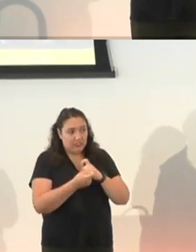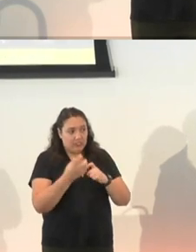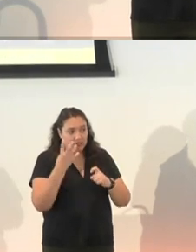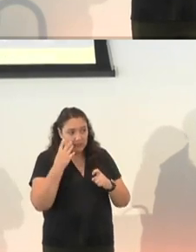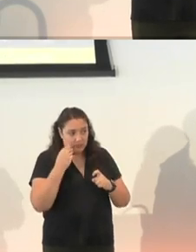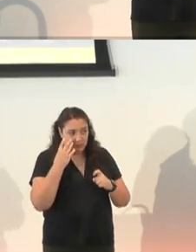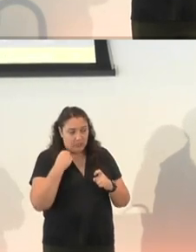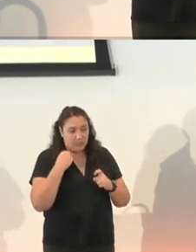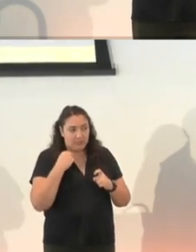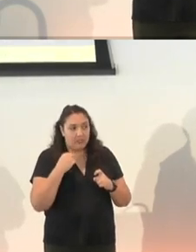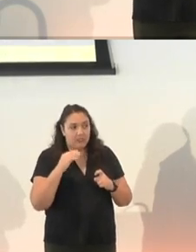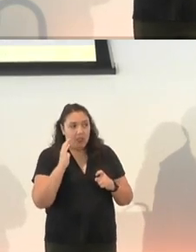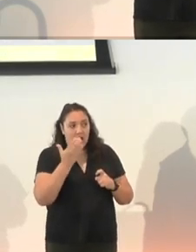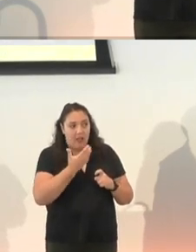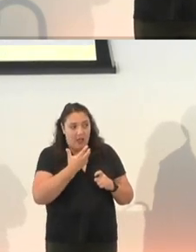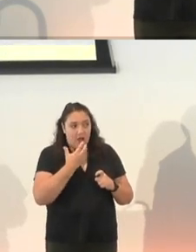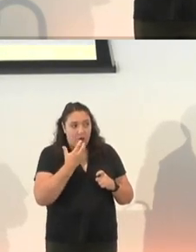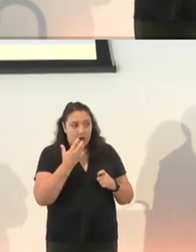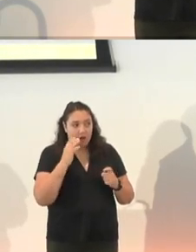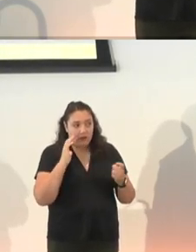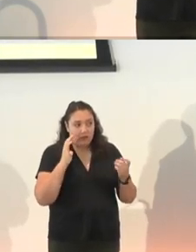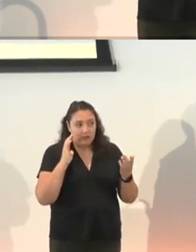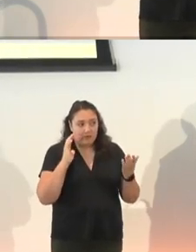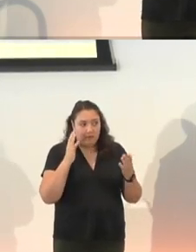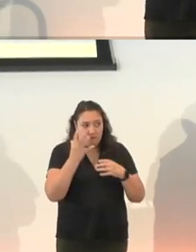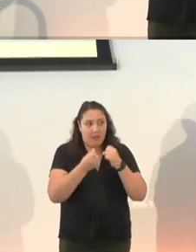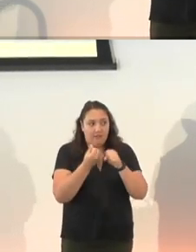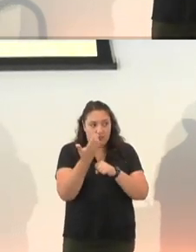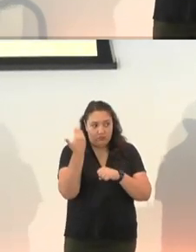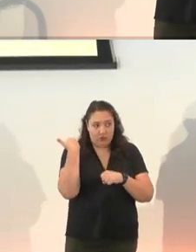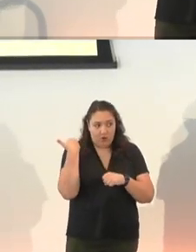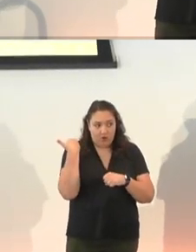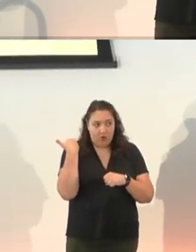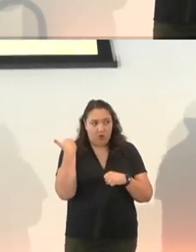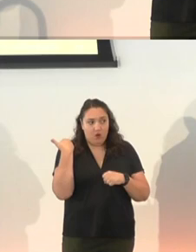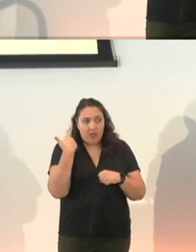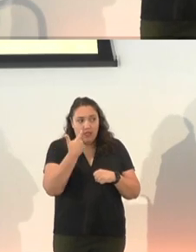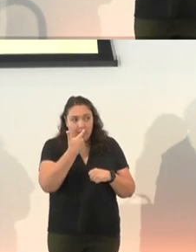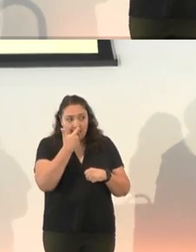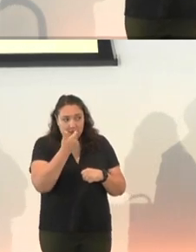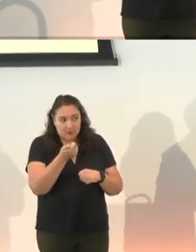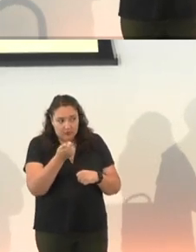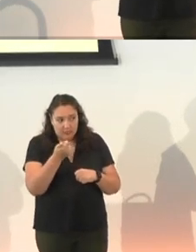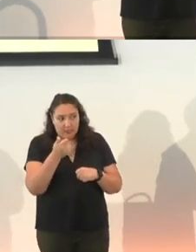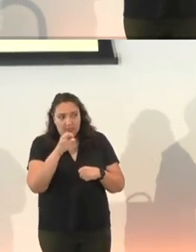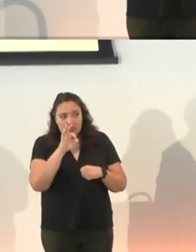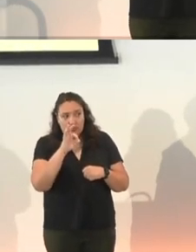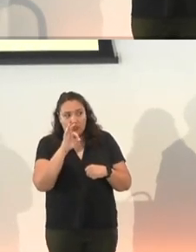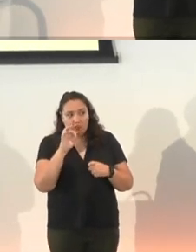to what it was five years ago. Interestingly, the framing of that research is very similar.